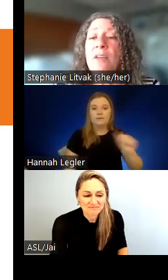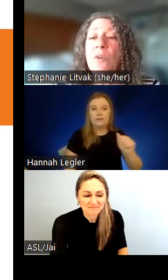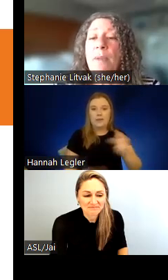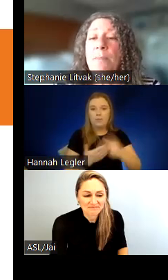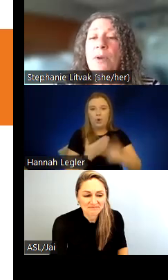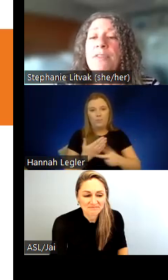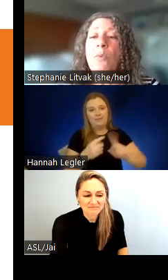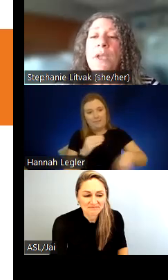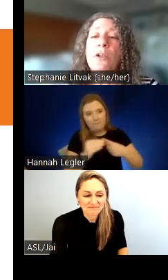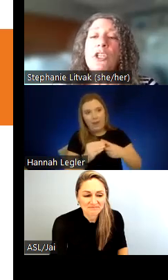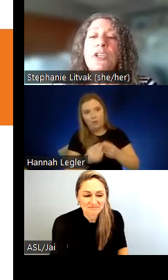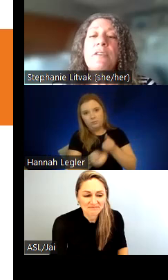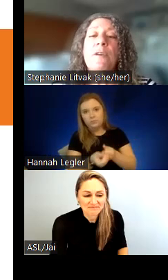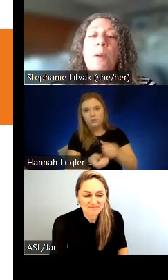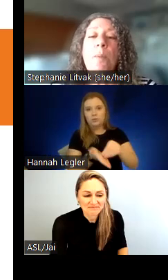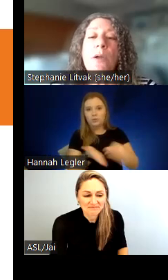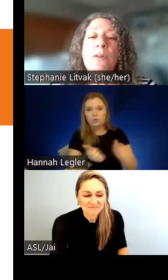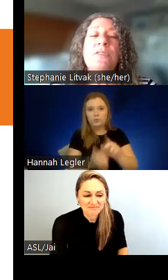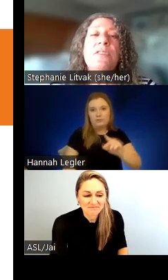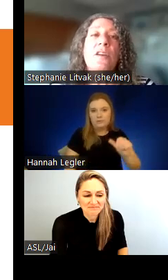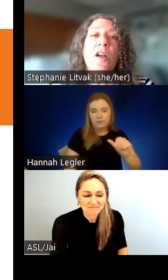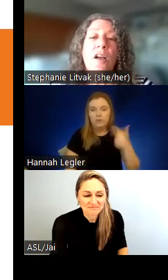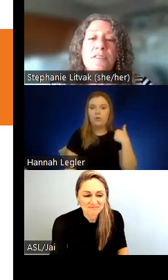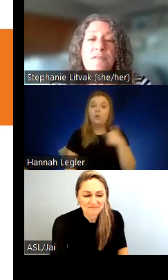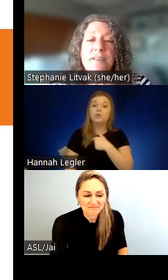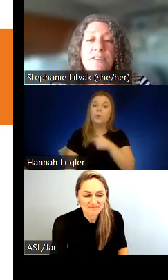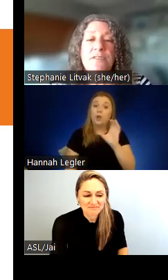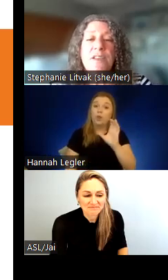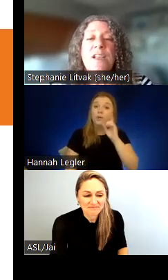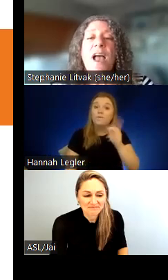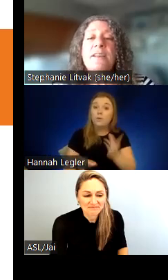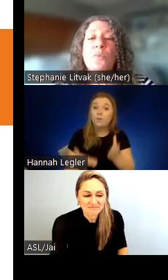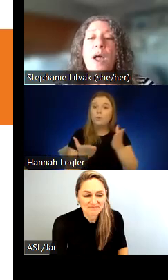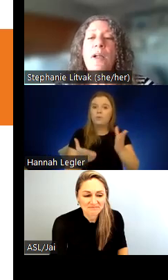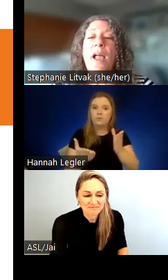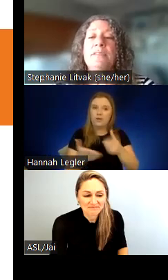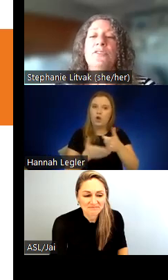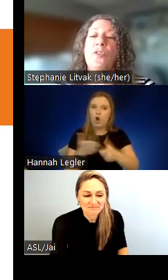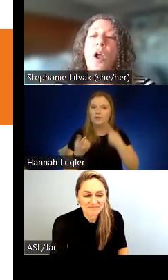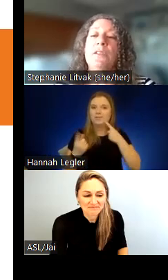And remember that we are looking for proposals that are cost effective as well as strong